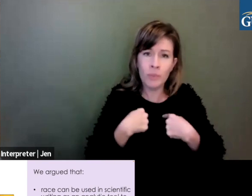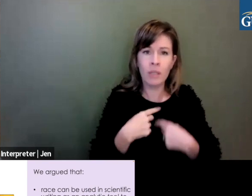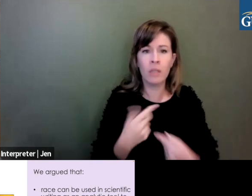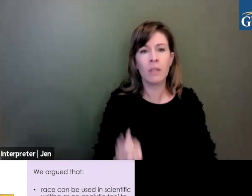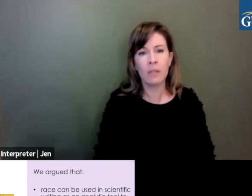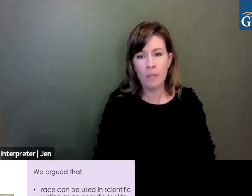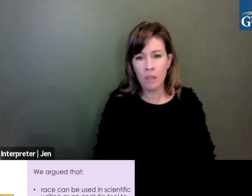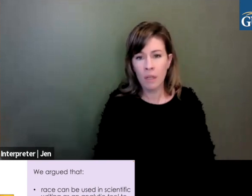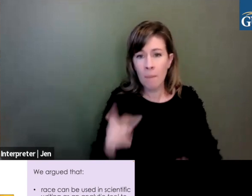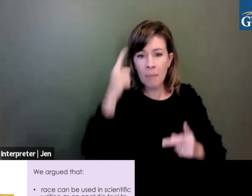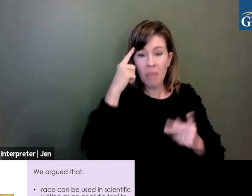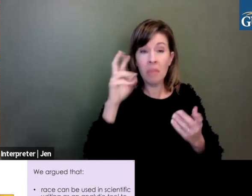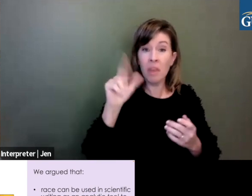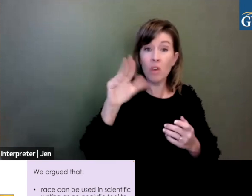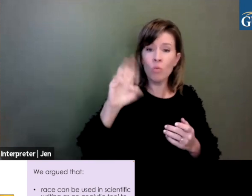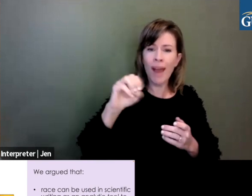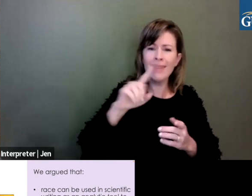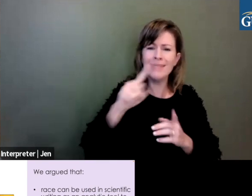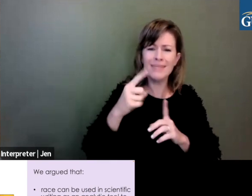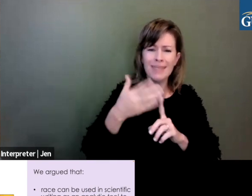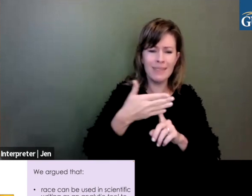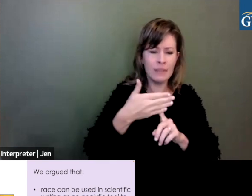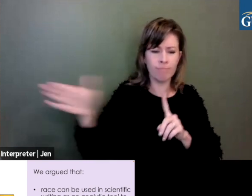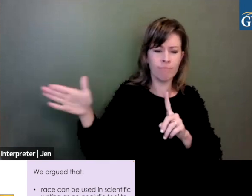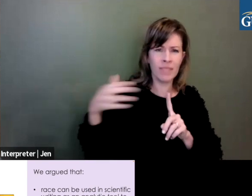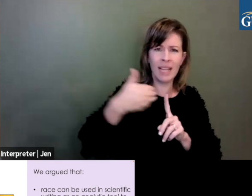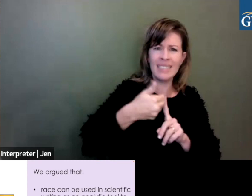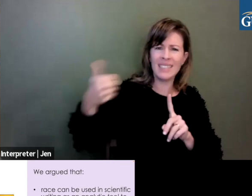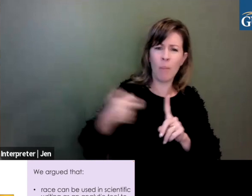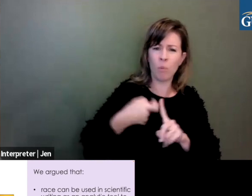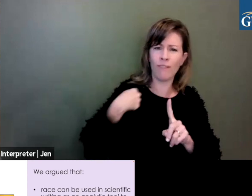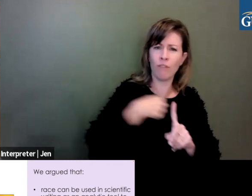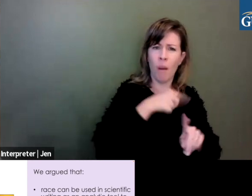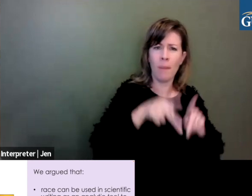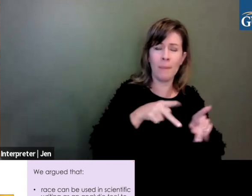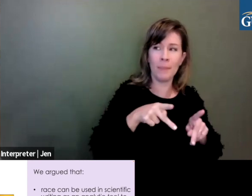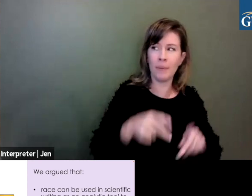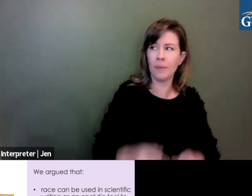of us. We've moved on from that. Yet we hadn't really fixed the systemic ways in which racism operates. So just